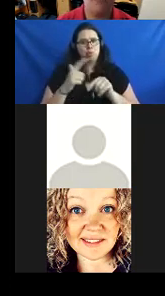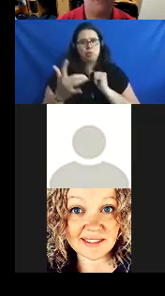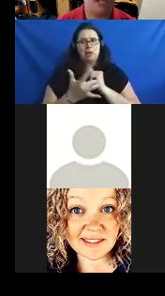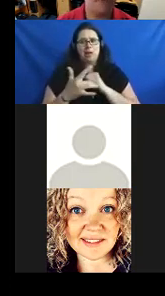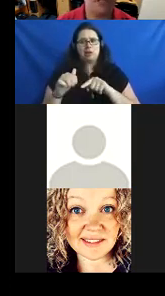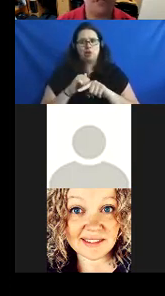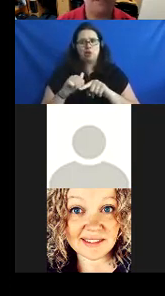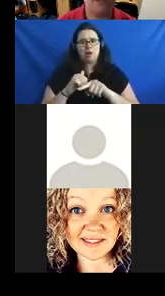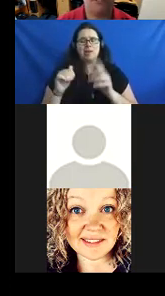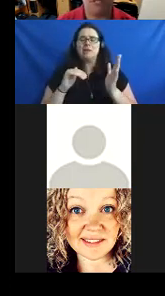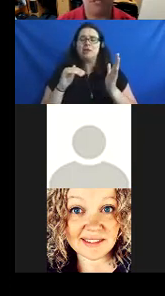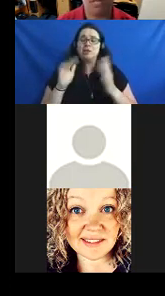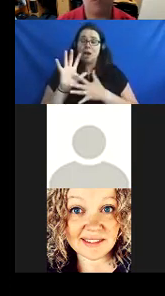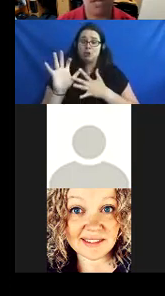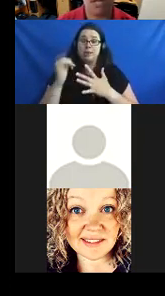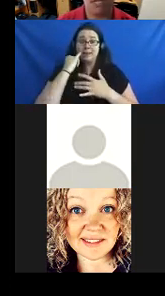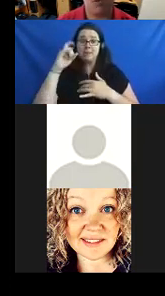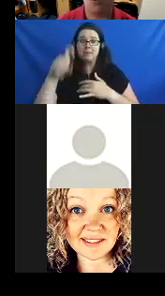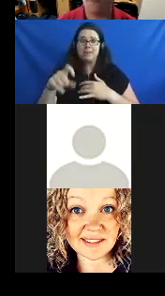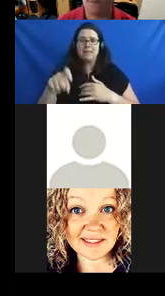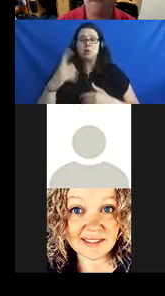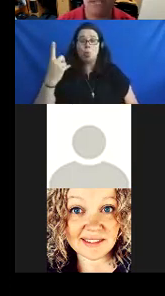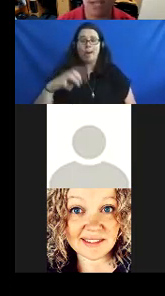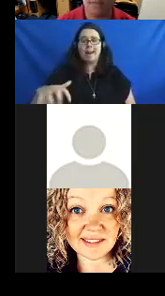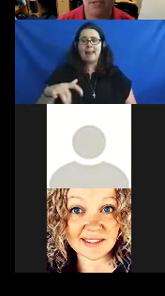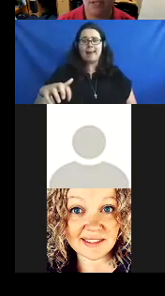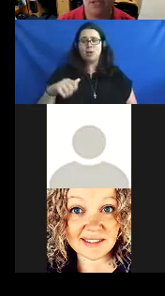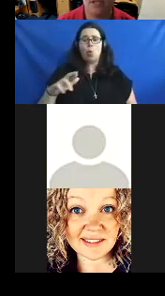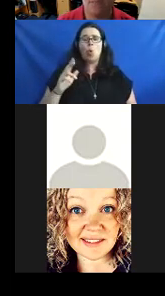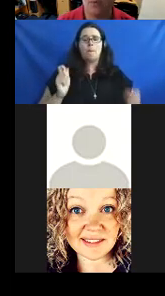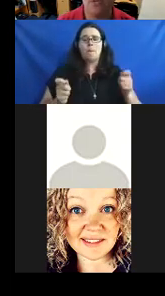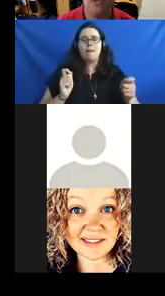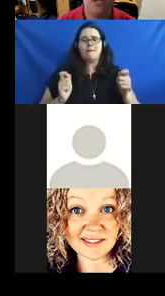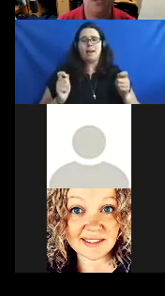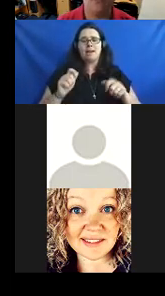THERE ARE OPTIONS IF SOMEONE NEEDS ONE-HANDED OR MODIFIED TYPING MODE.